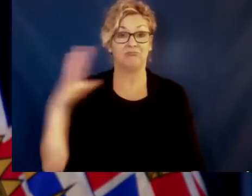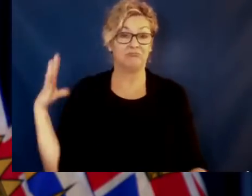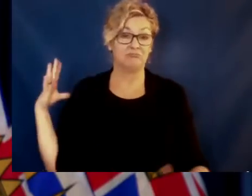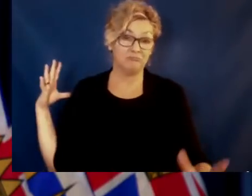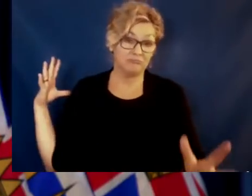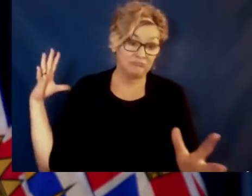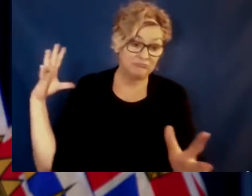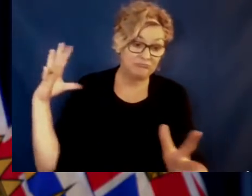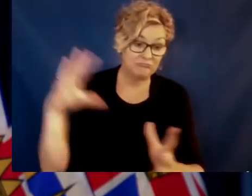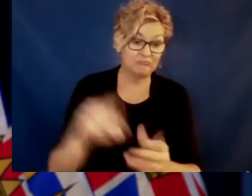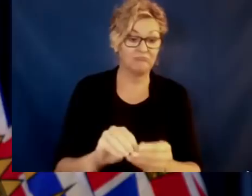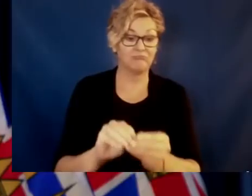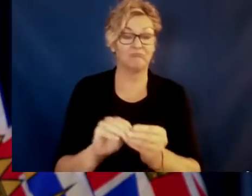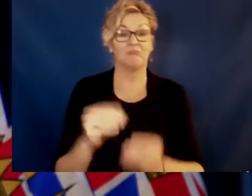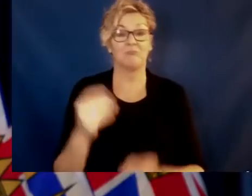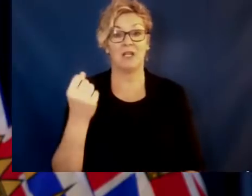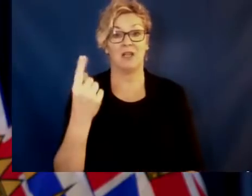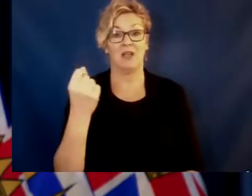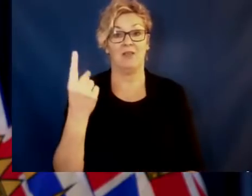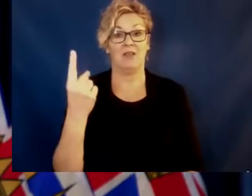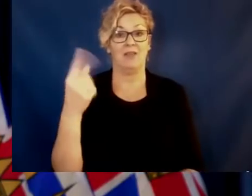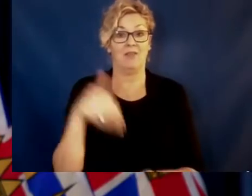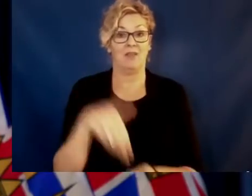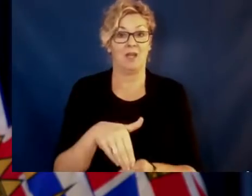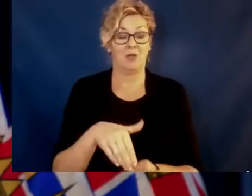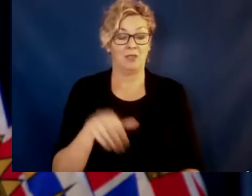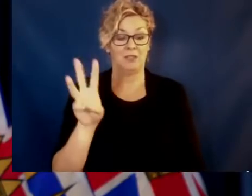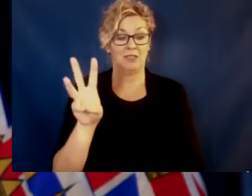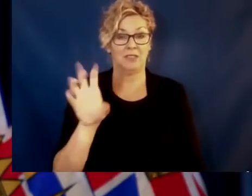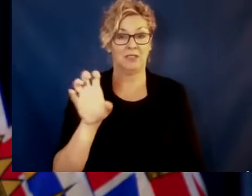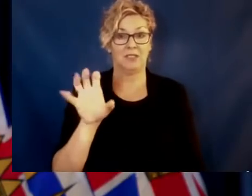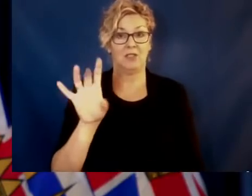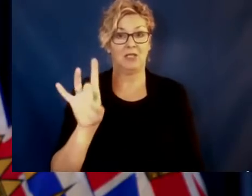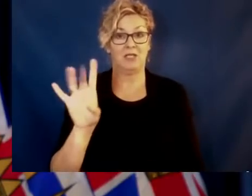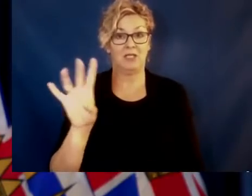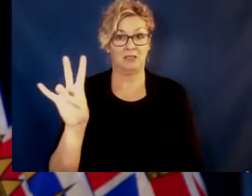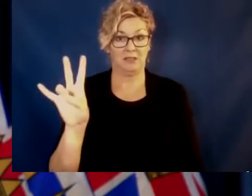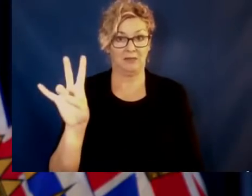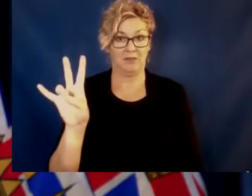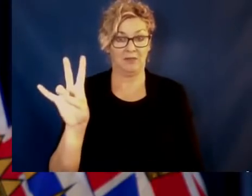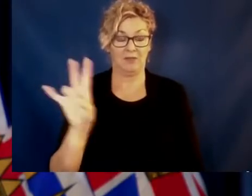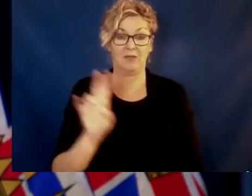That includes 4,146 people in the Vancouver Coastal